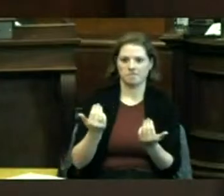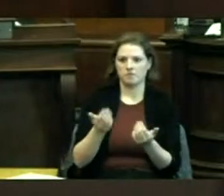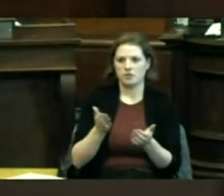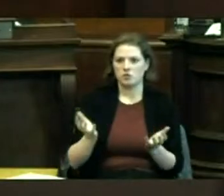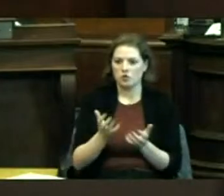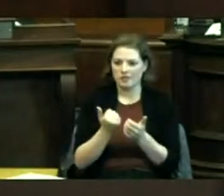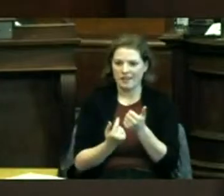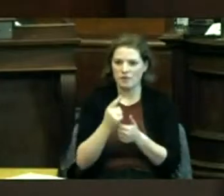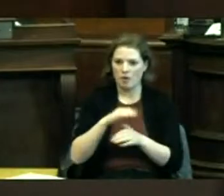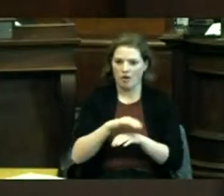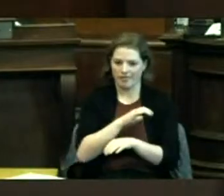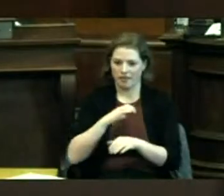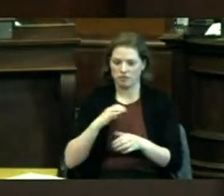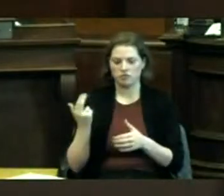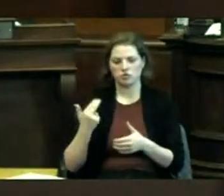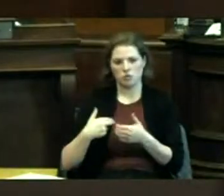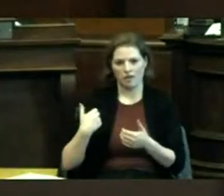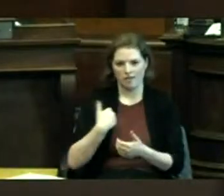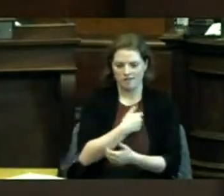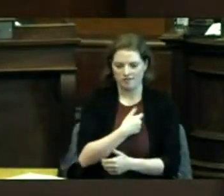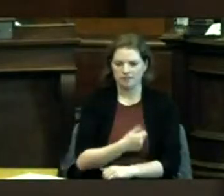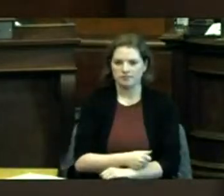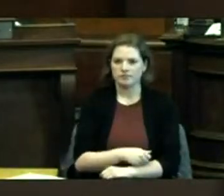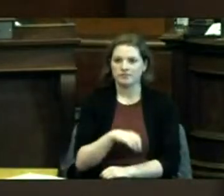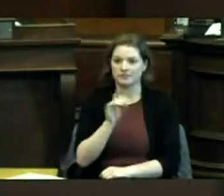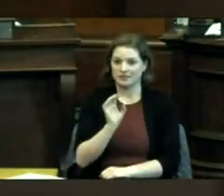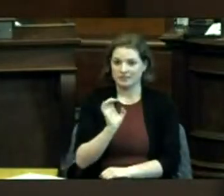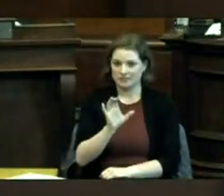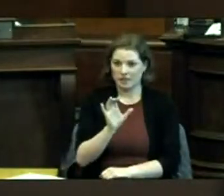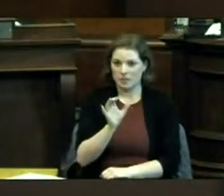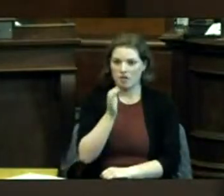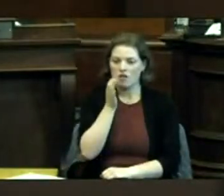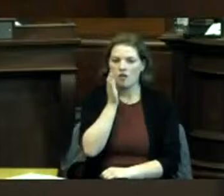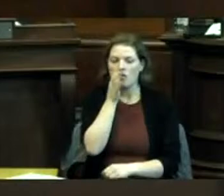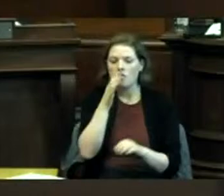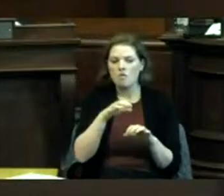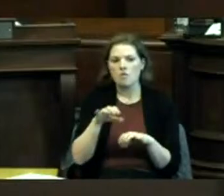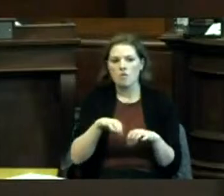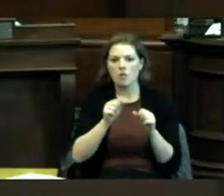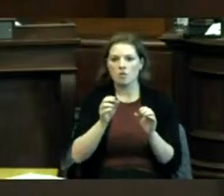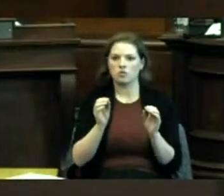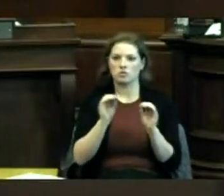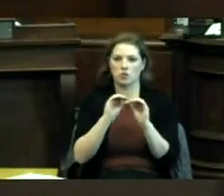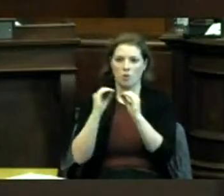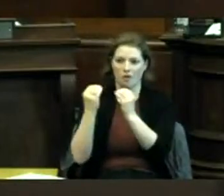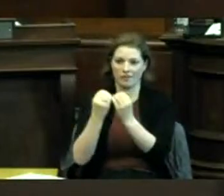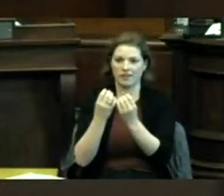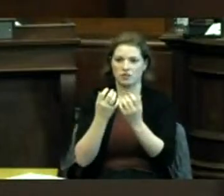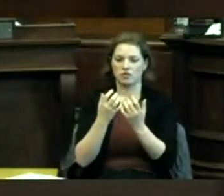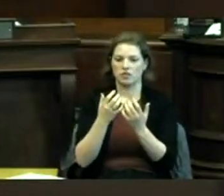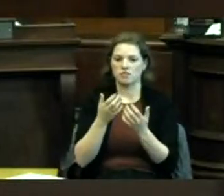city to participate and encourage everyone on council to